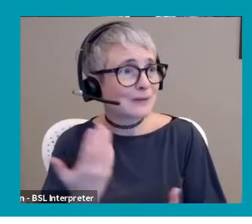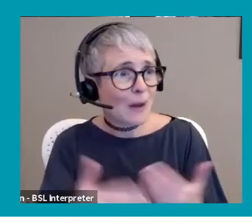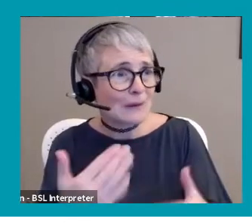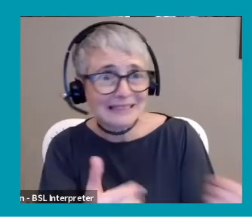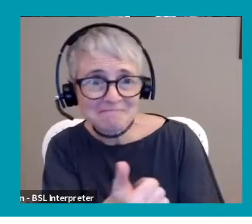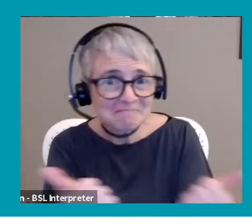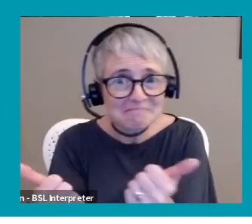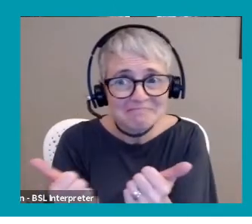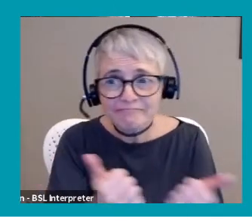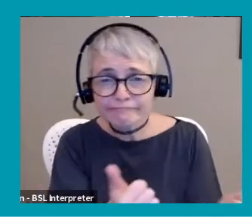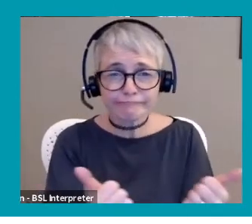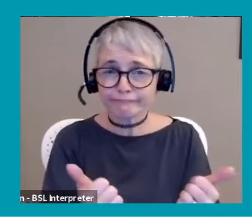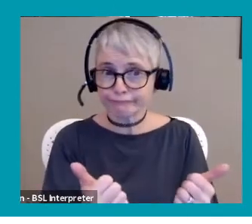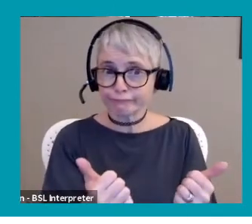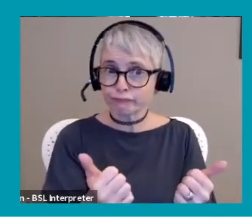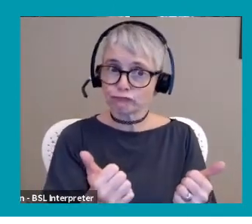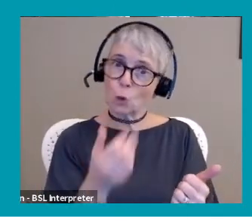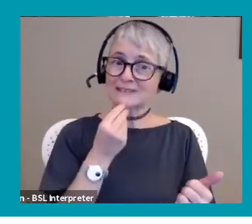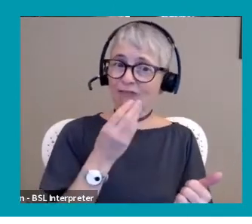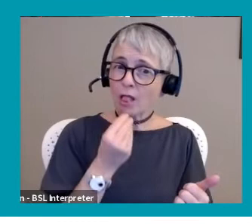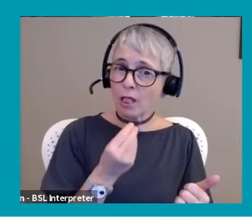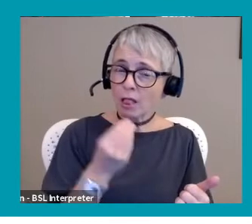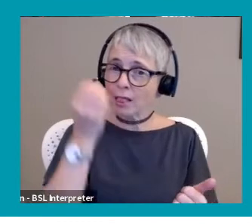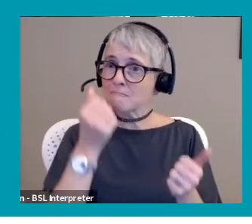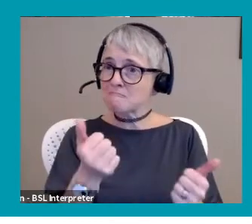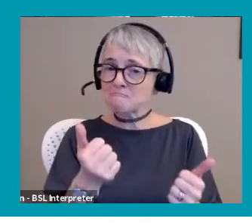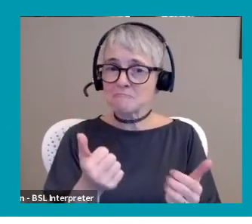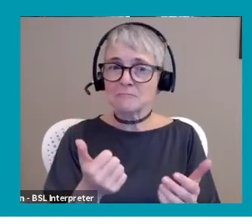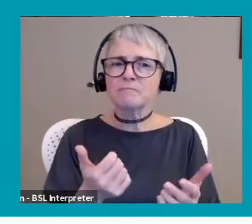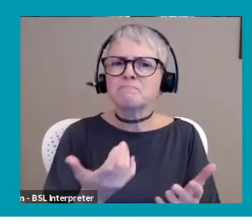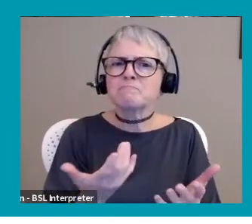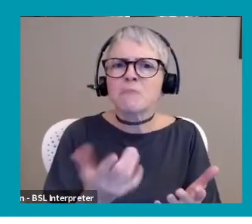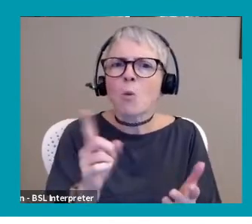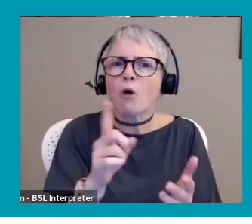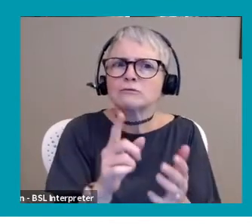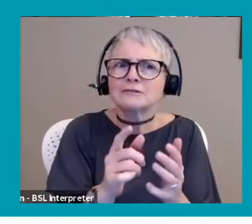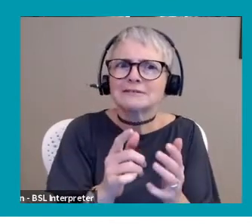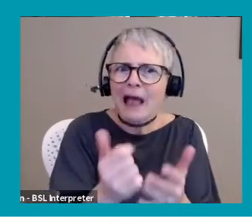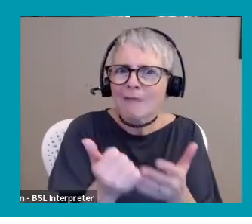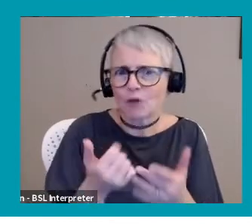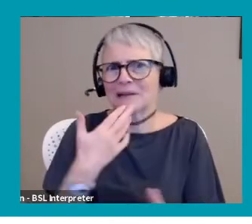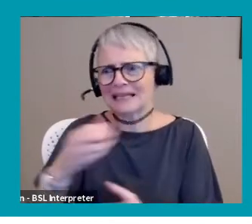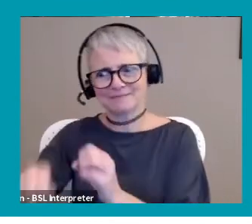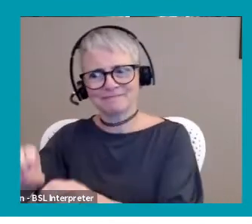Is this giving you the information that you need? What specifically are you finding of value. Feel free to put it into the chat box.